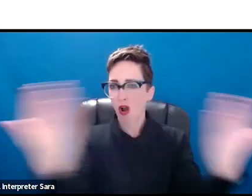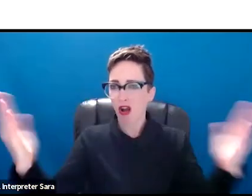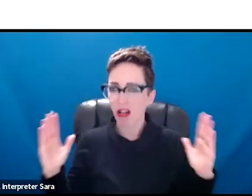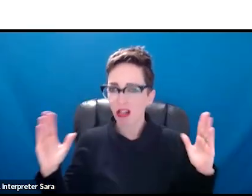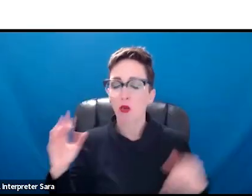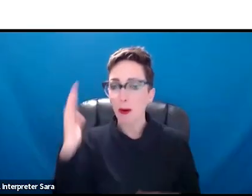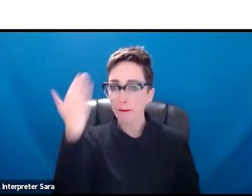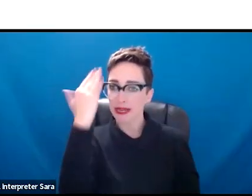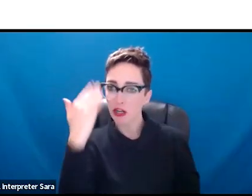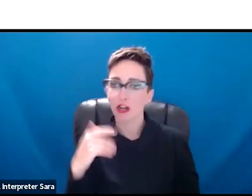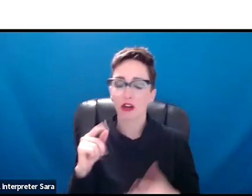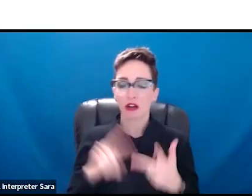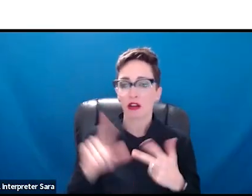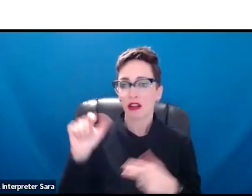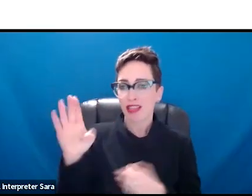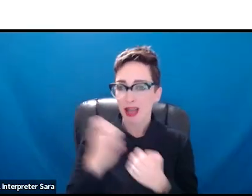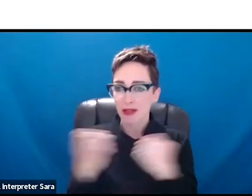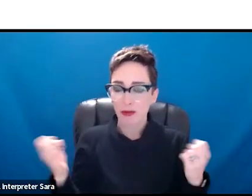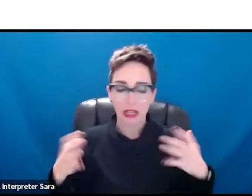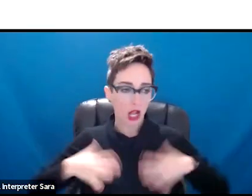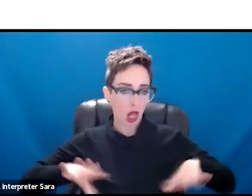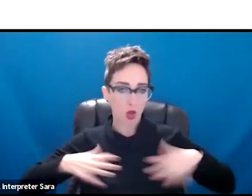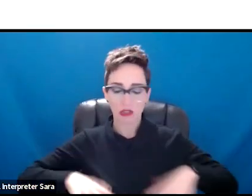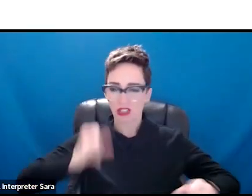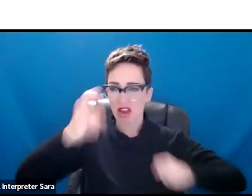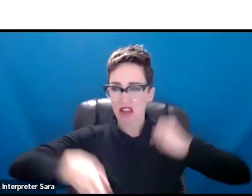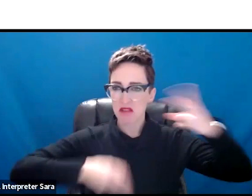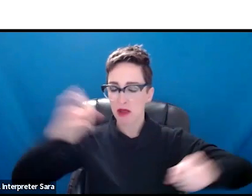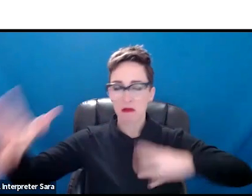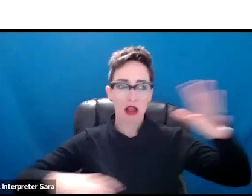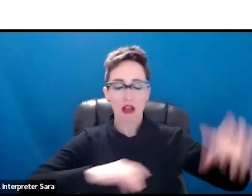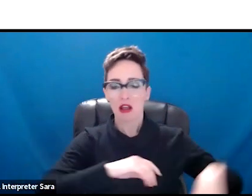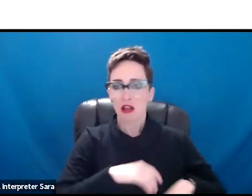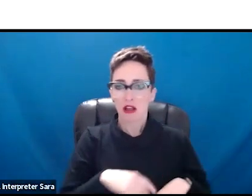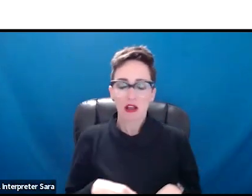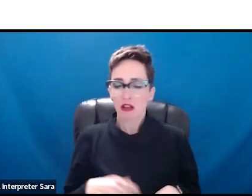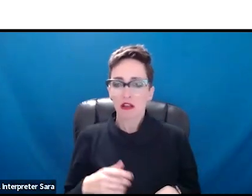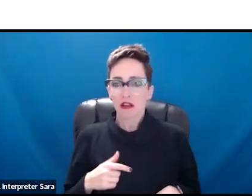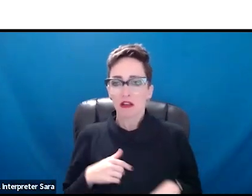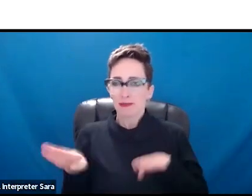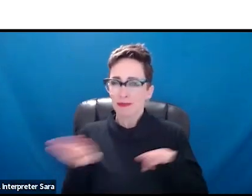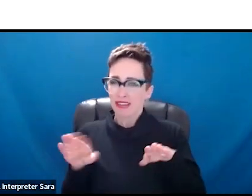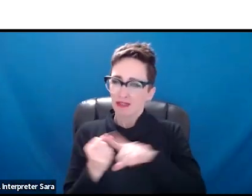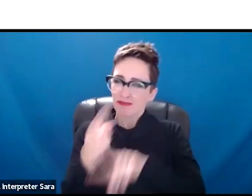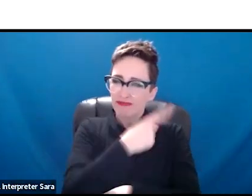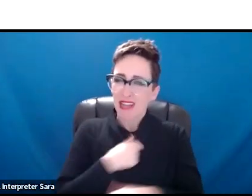Lab equipment and clothes were thrown about. I was trying to sort out what was happening